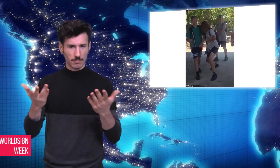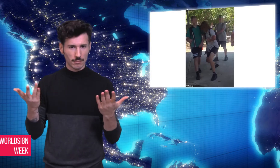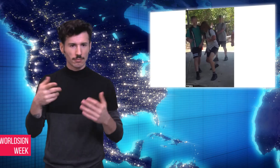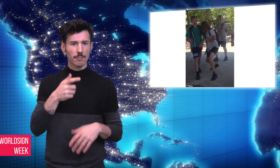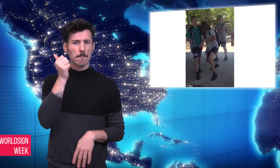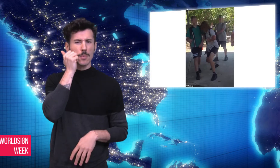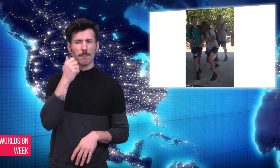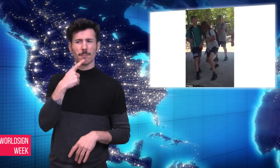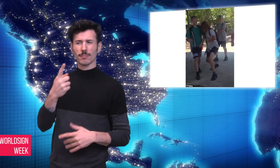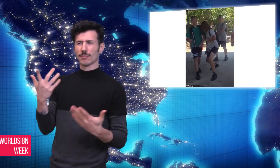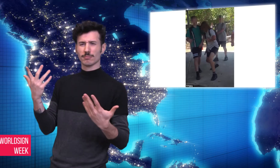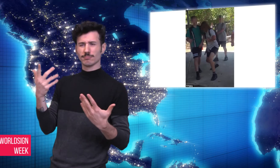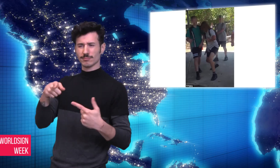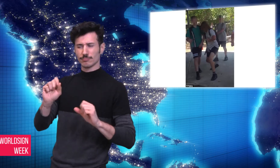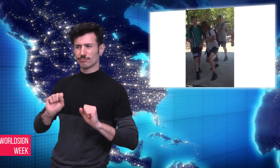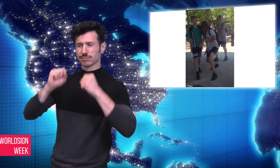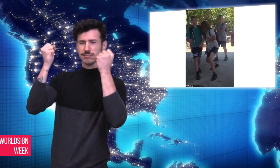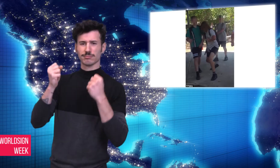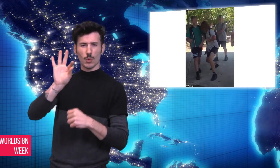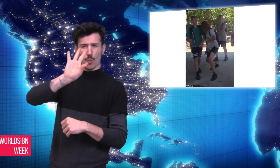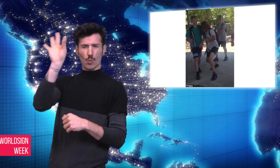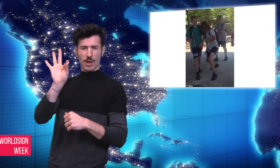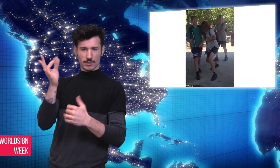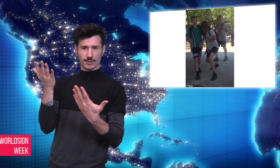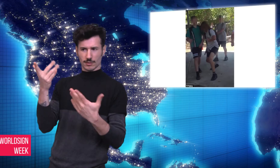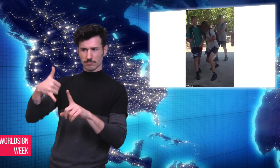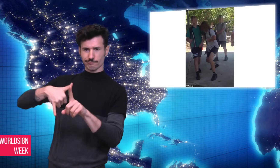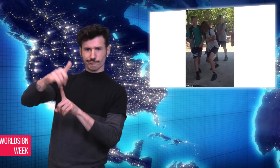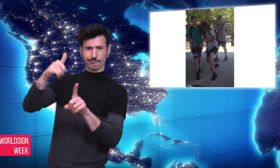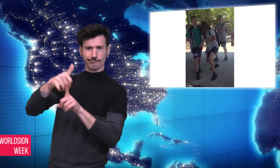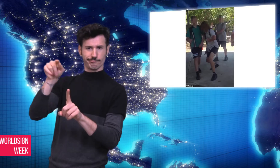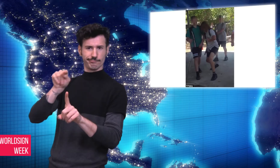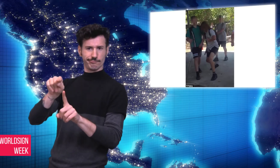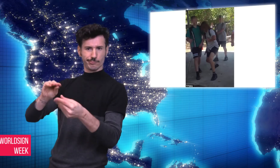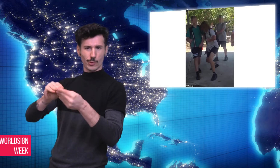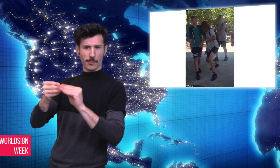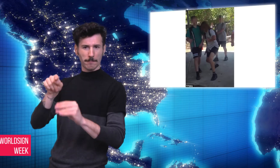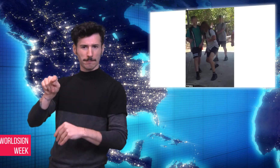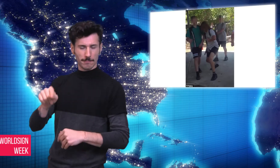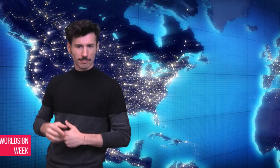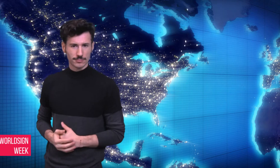She claimed that the outbursts were in response to the bullying!